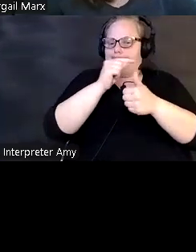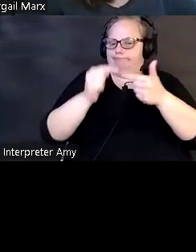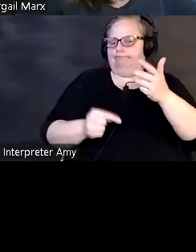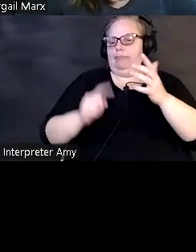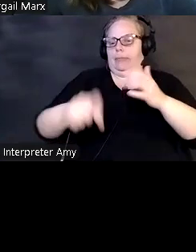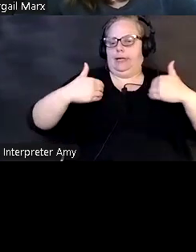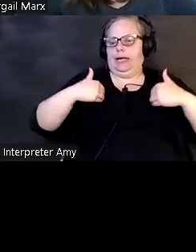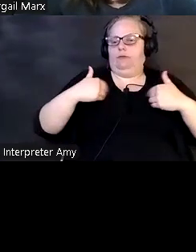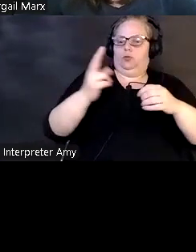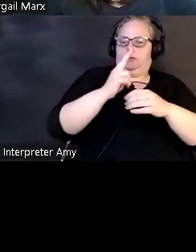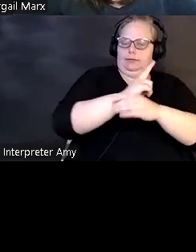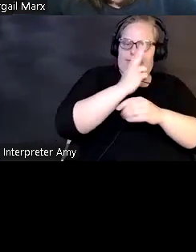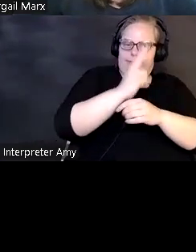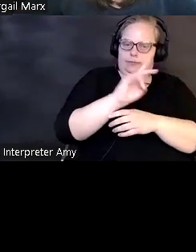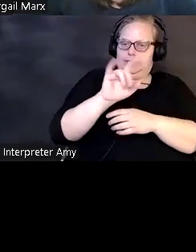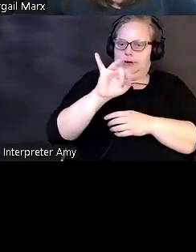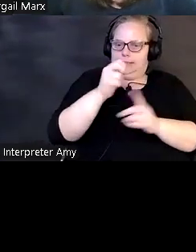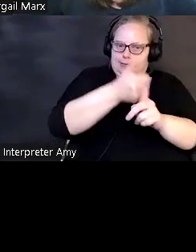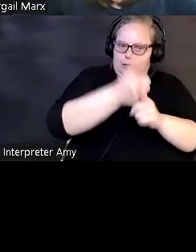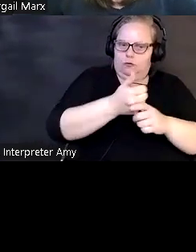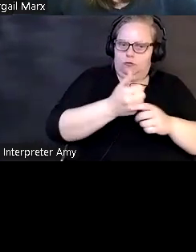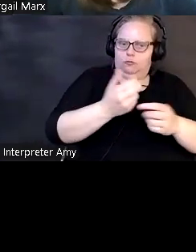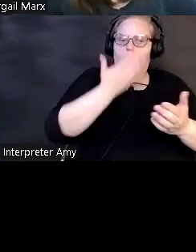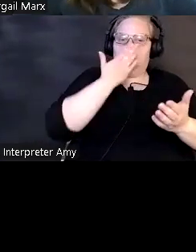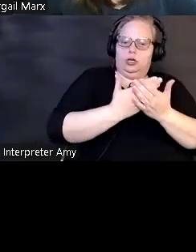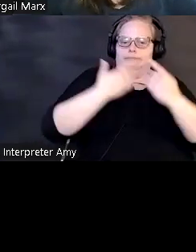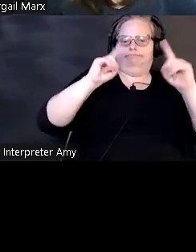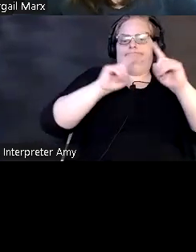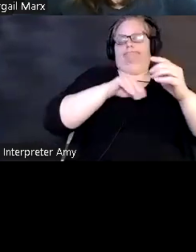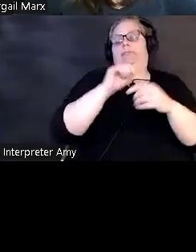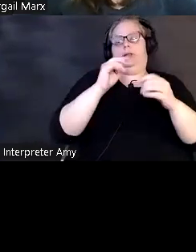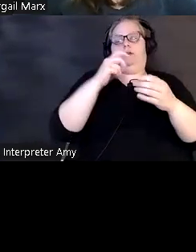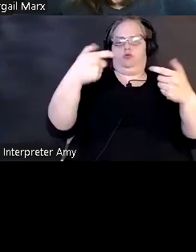it needs to be customized, people need to be making it available, and so it's kind of a way